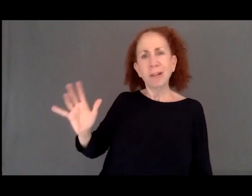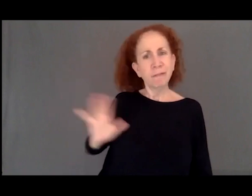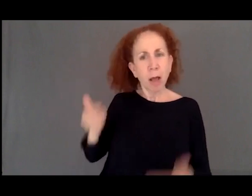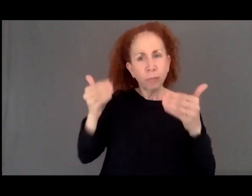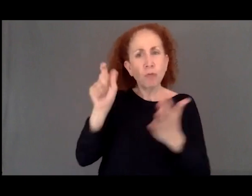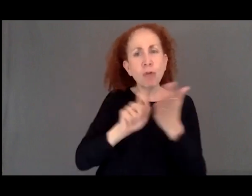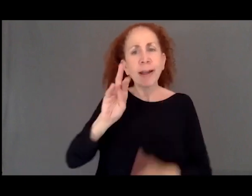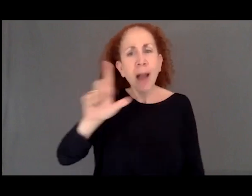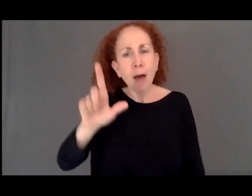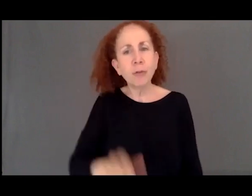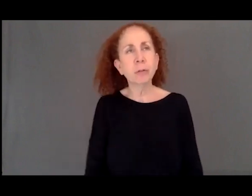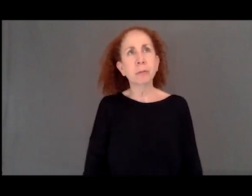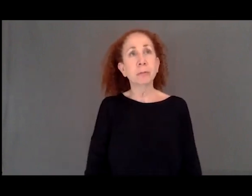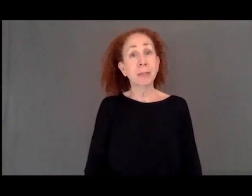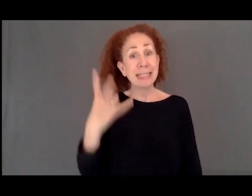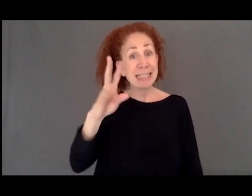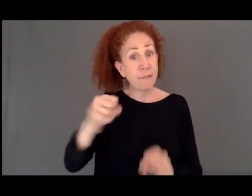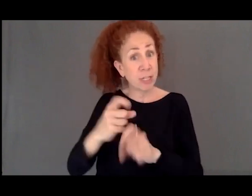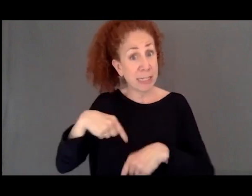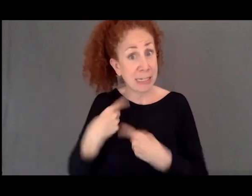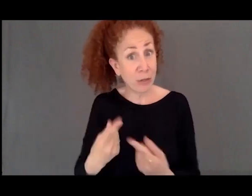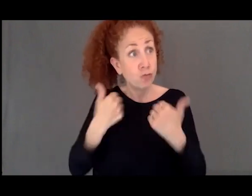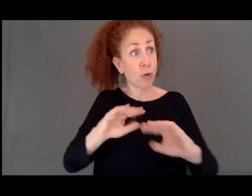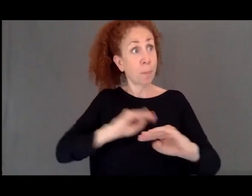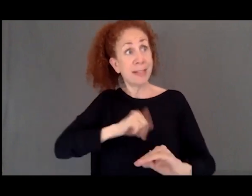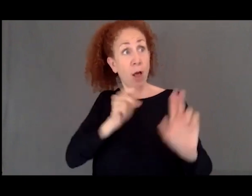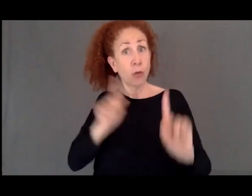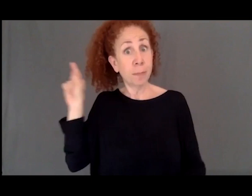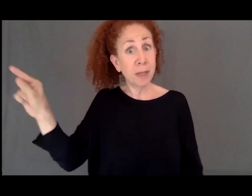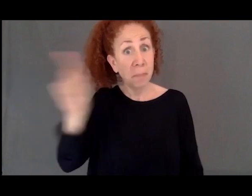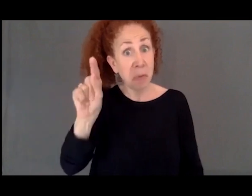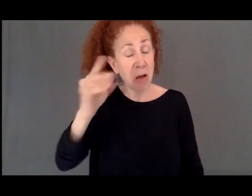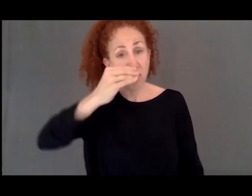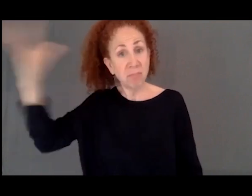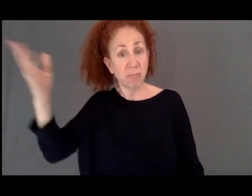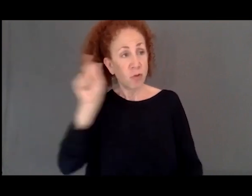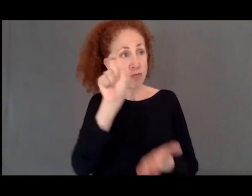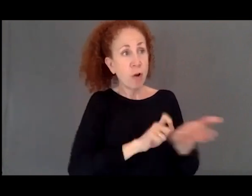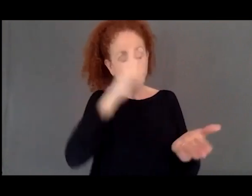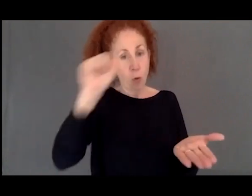And I thought, I've just spent 17 years of my life trying to please other people. I'm going to write this novel for me, which